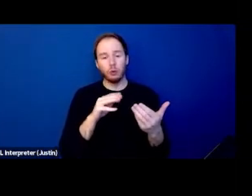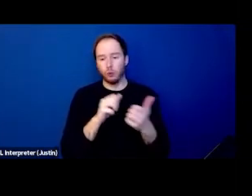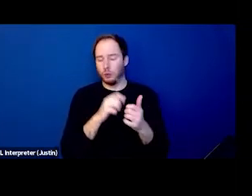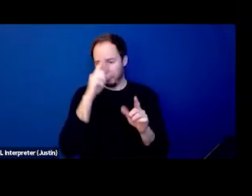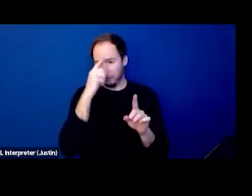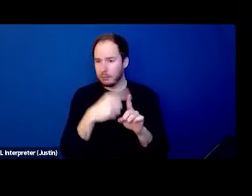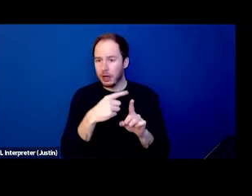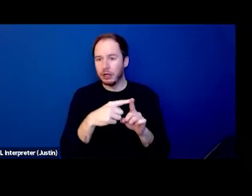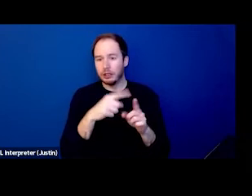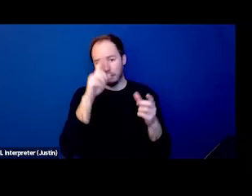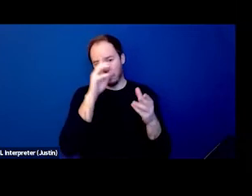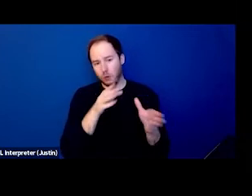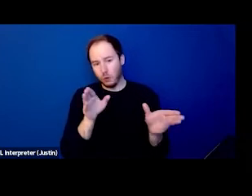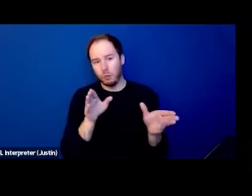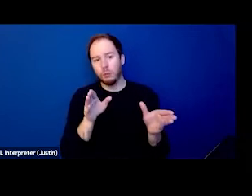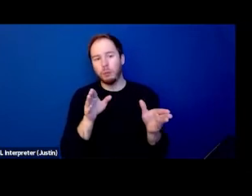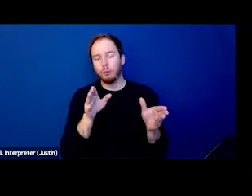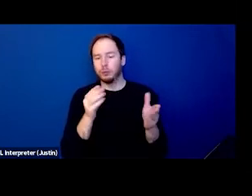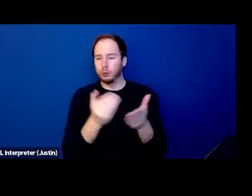and be open to other ways of thinking and behaving.